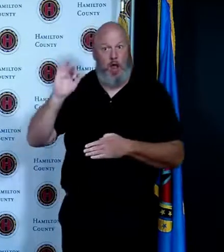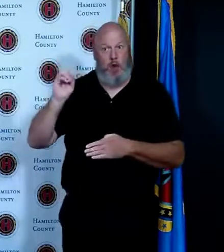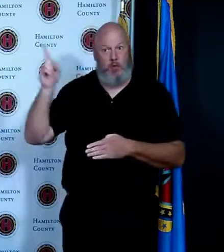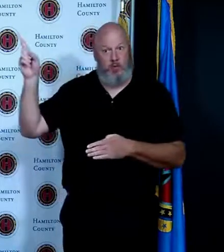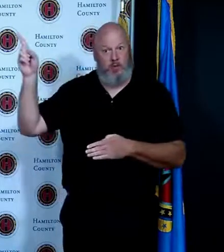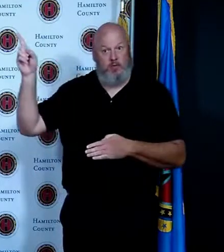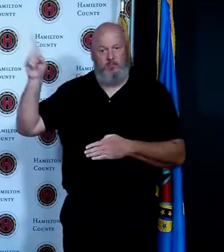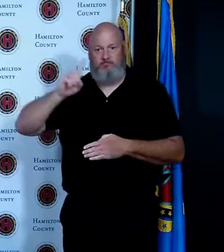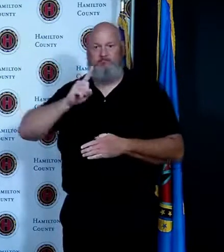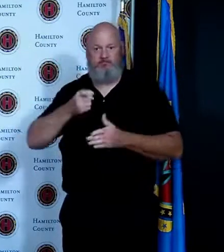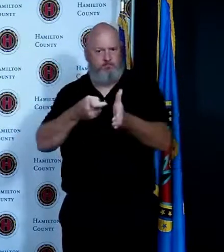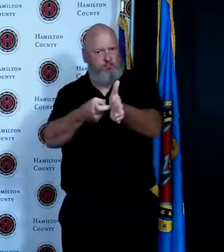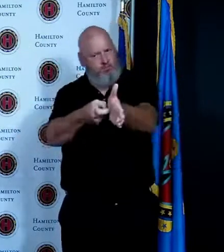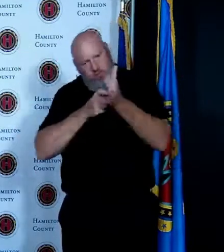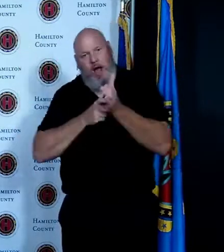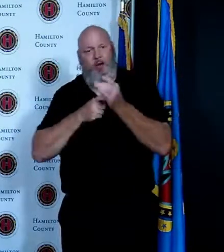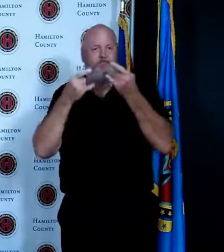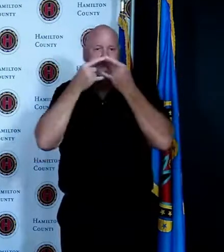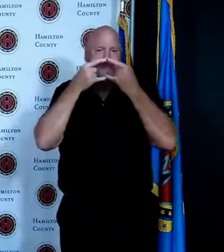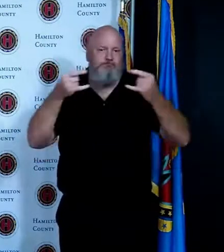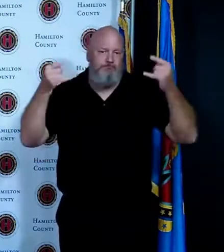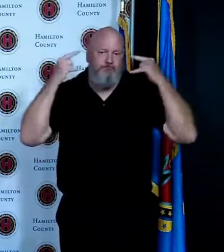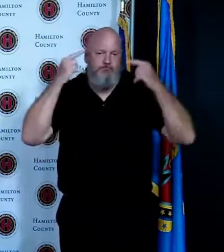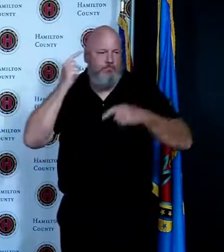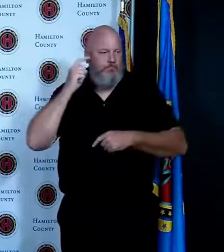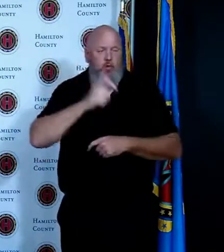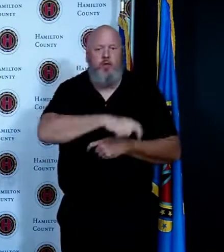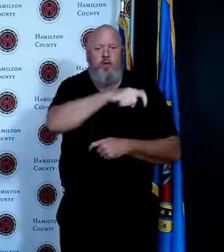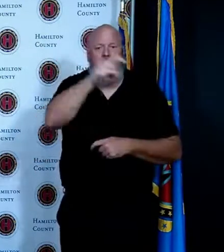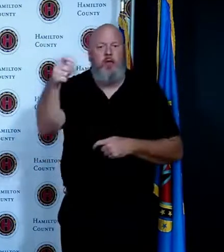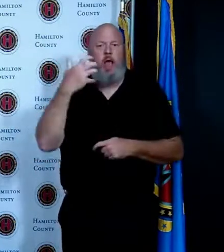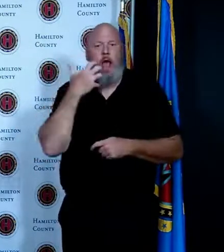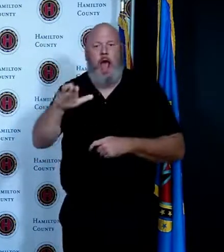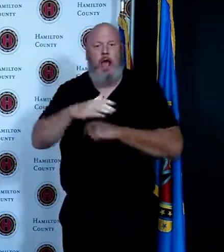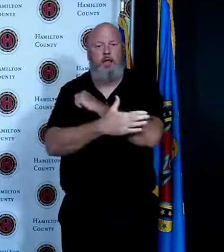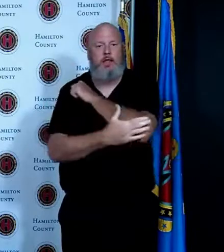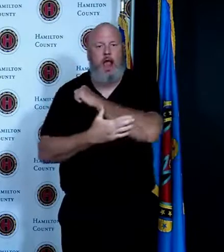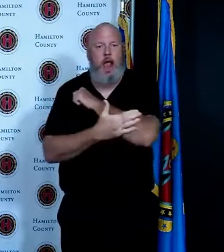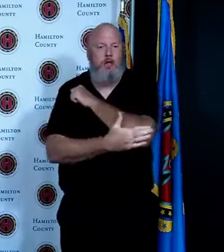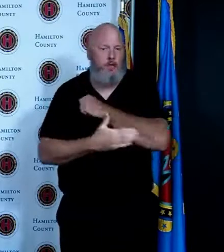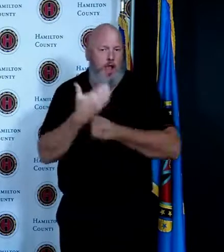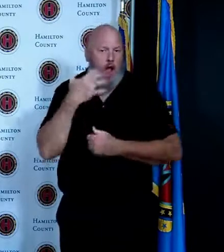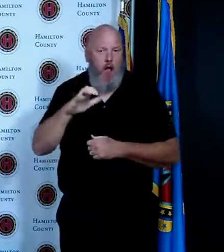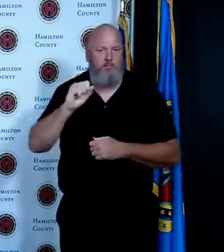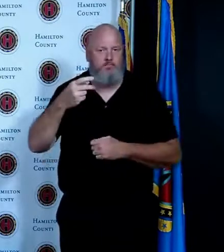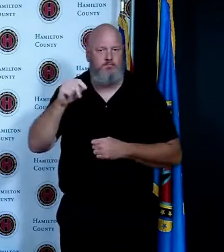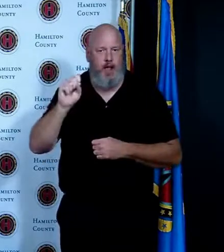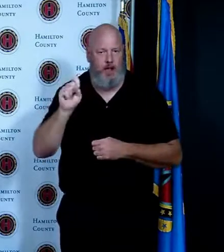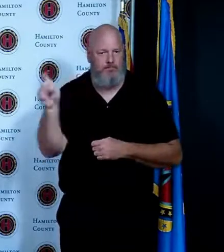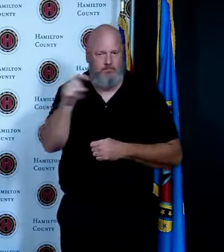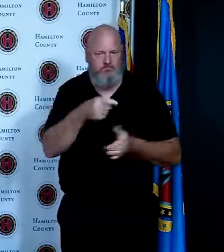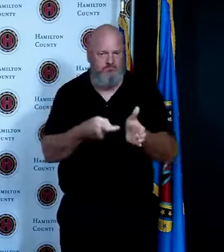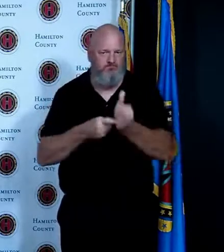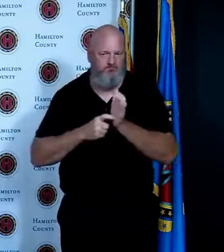have been working with the Governor in recent days on an approach that is streamlined and consistent throughout Hamilton County